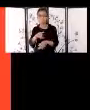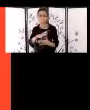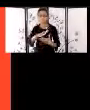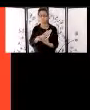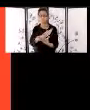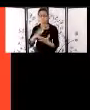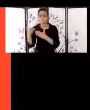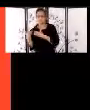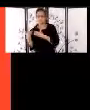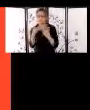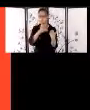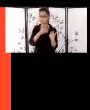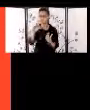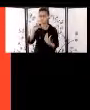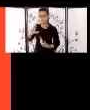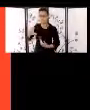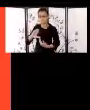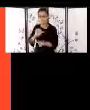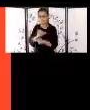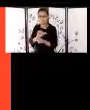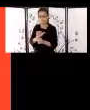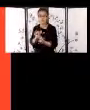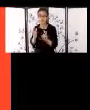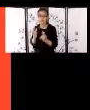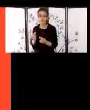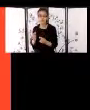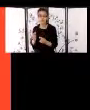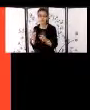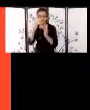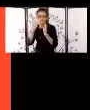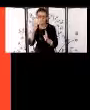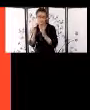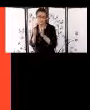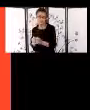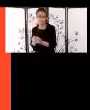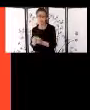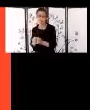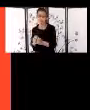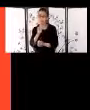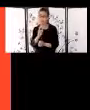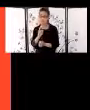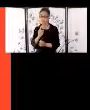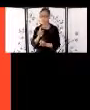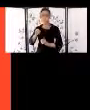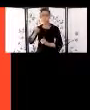over the work. In other words, there must be a clear artistic mandate and collective